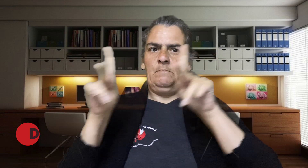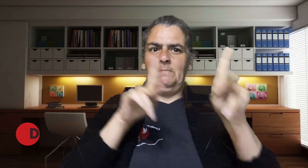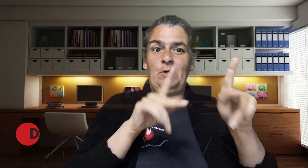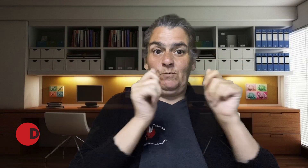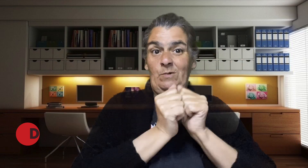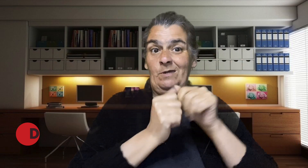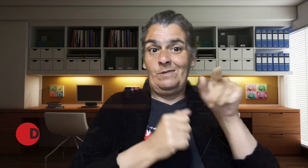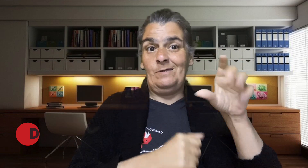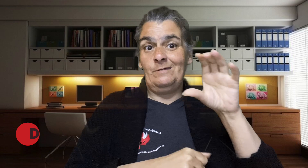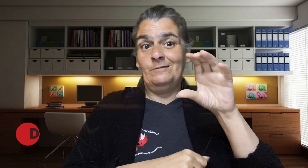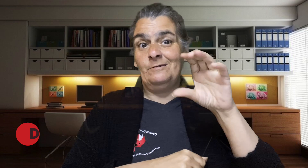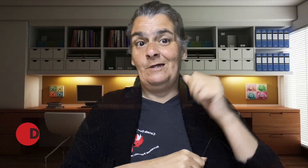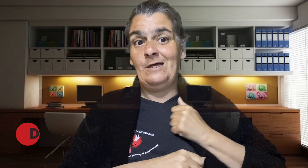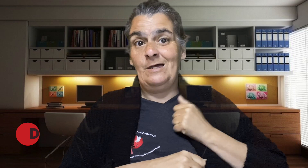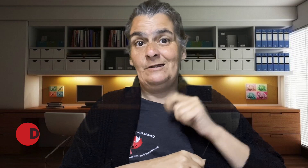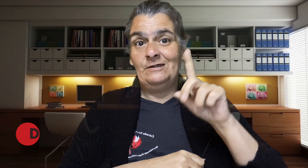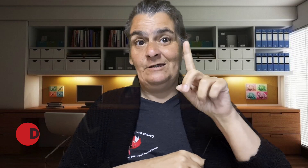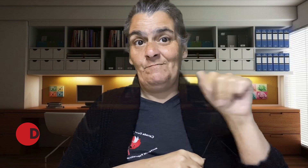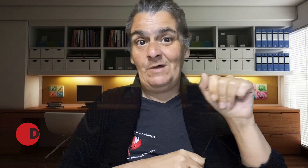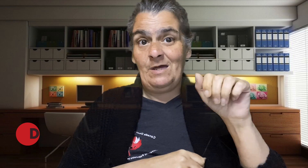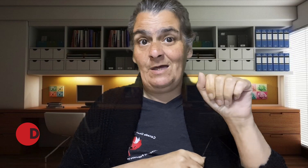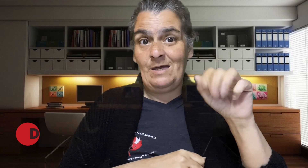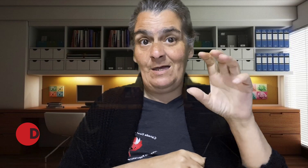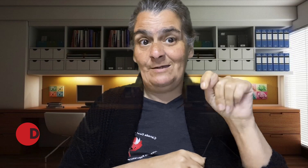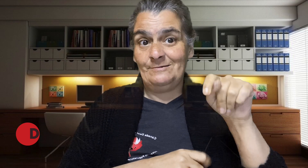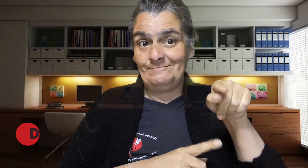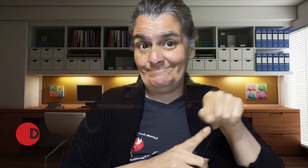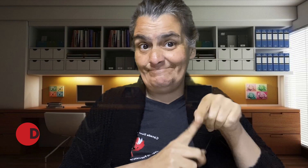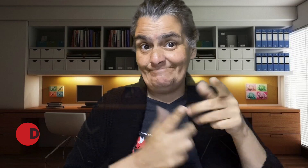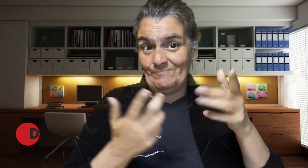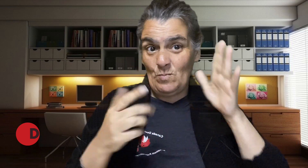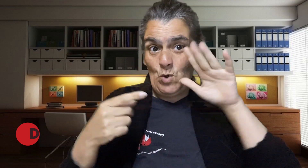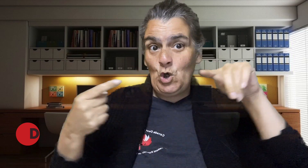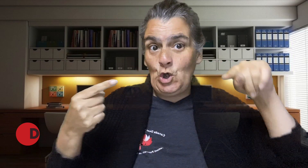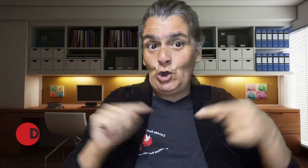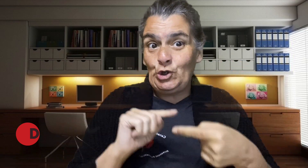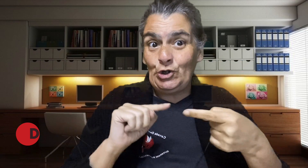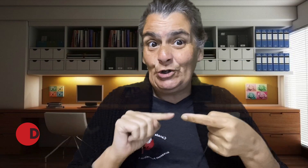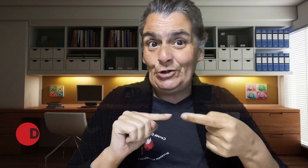will happen also with the Canadian Disability Act. This will hurt.